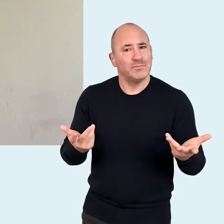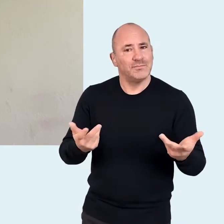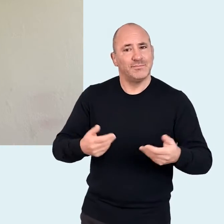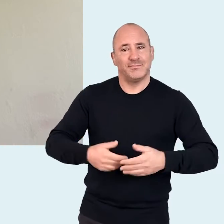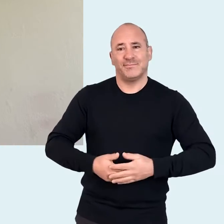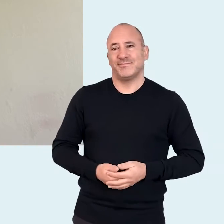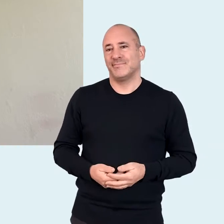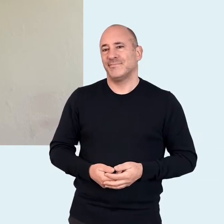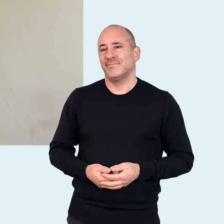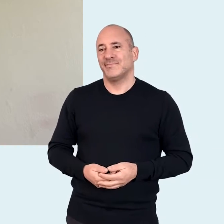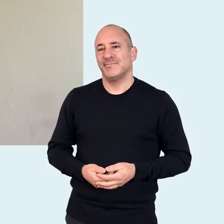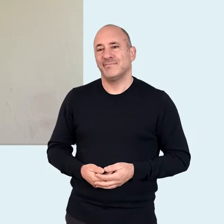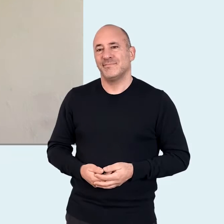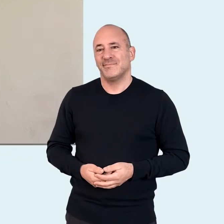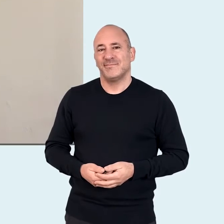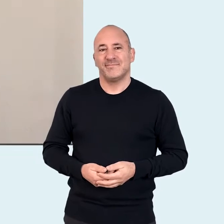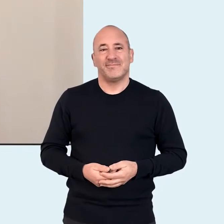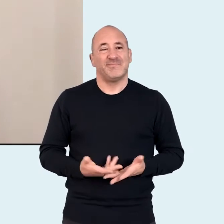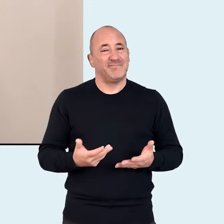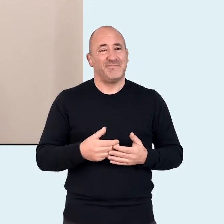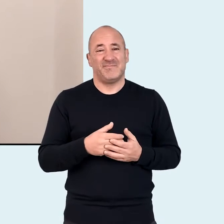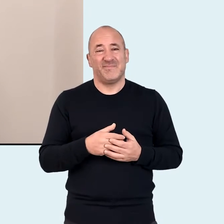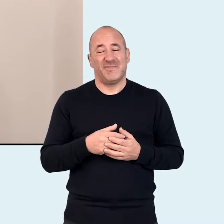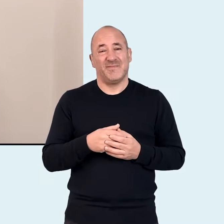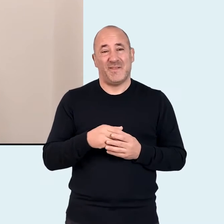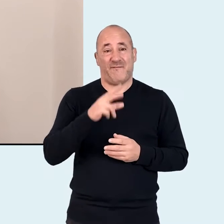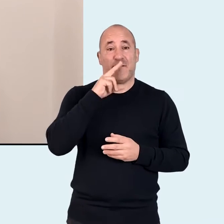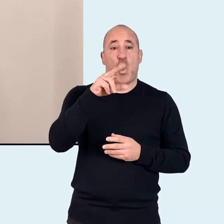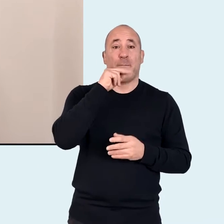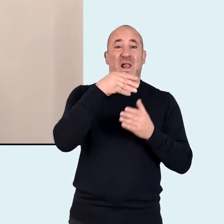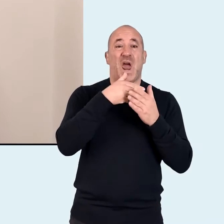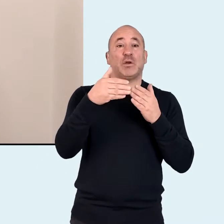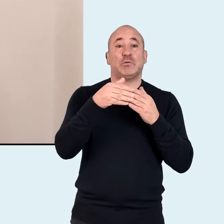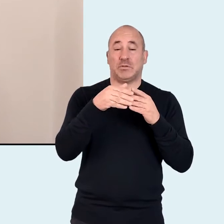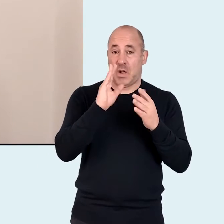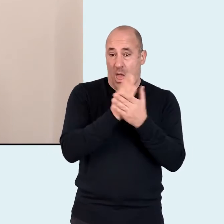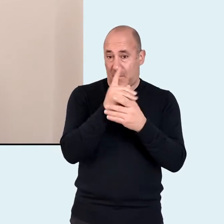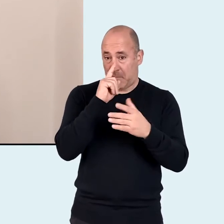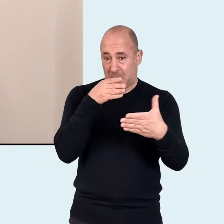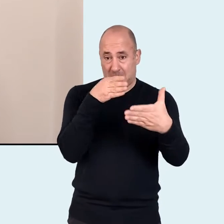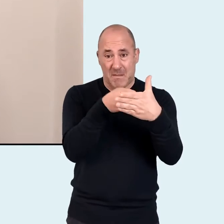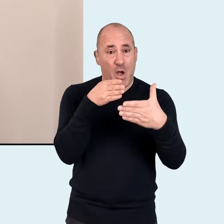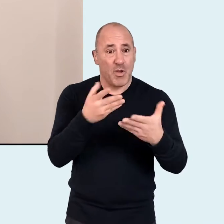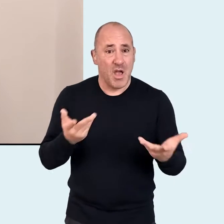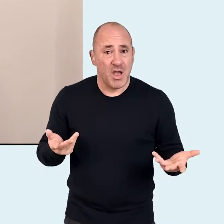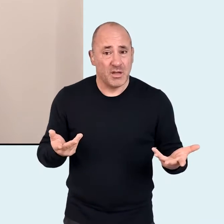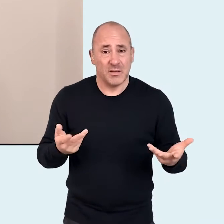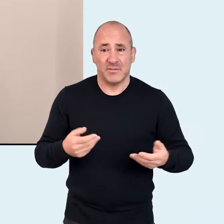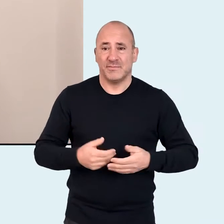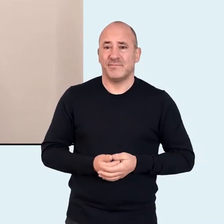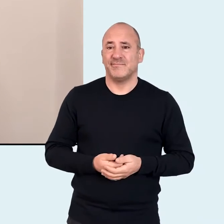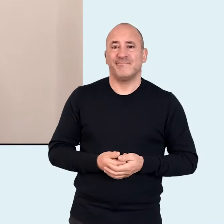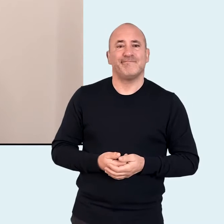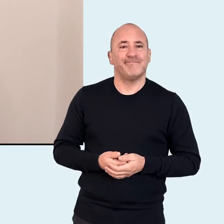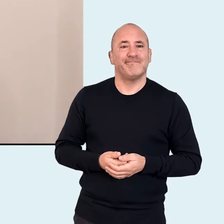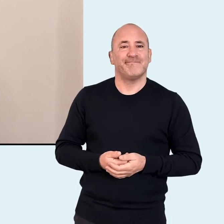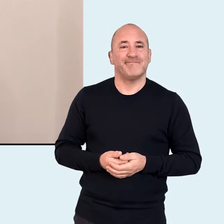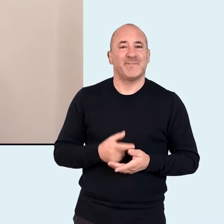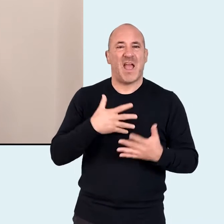we'll try to support our members needs. Verbal language can also be a barrier to accessing a dance class. Ways that you can improve your